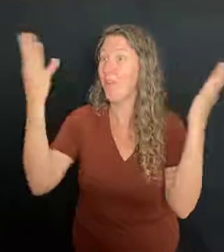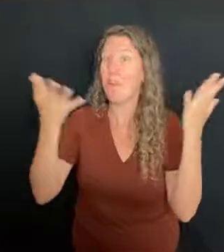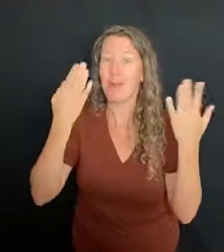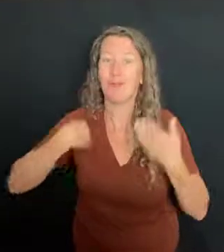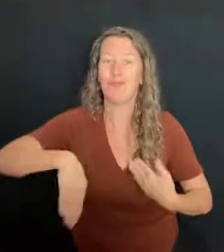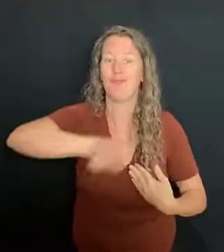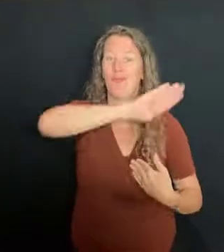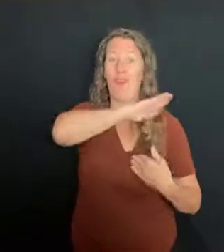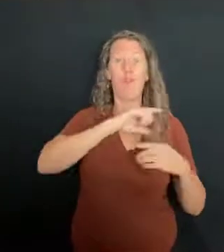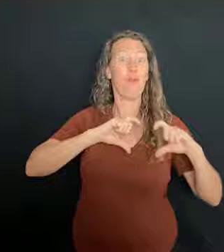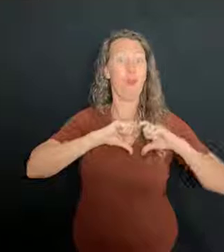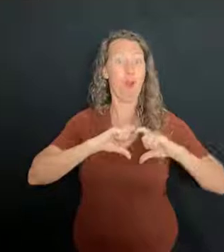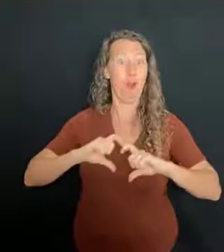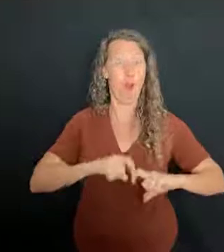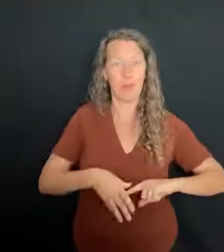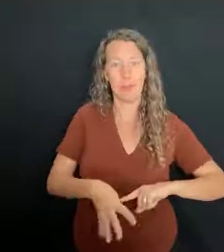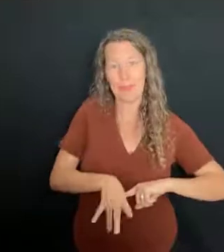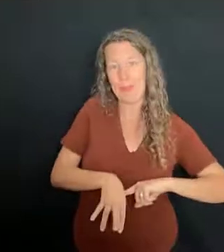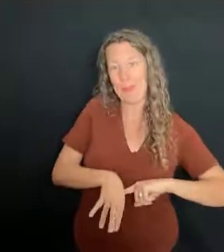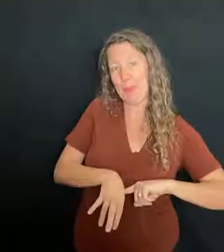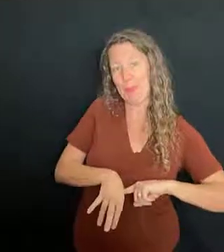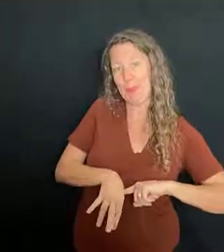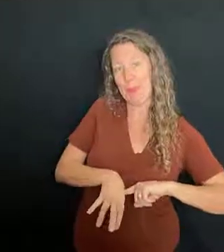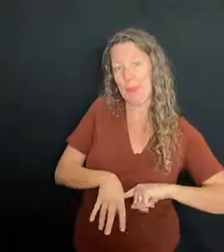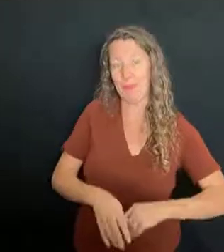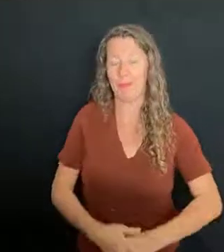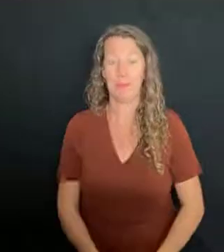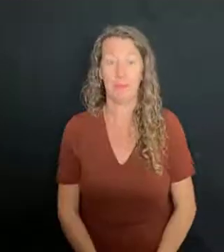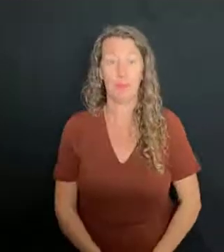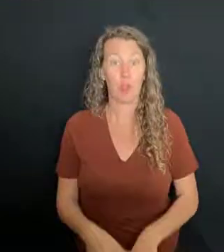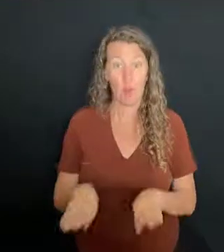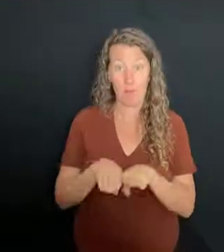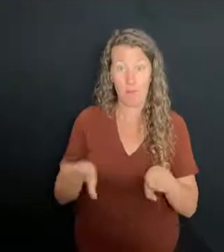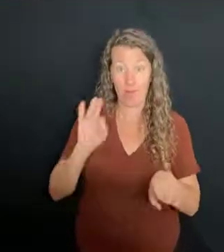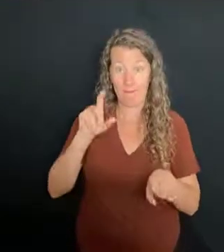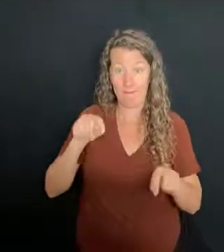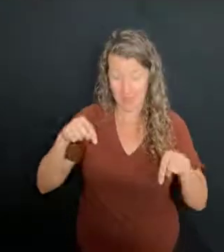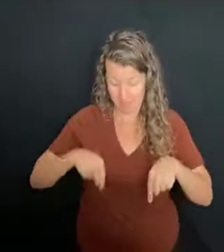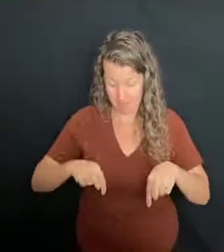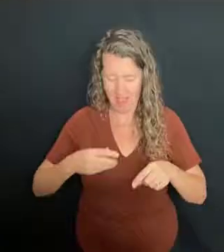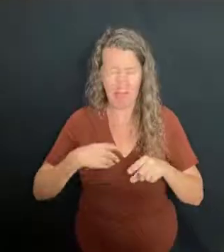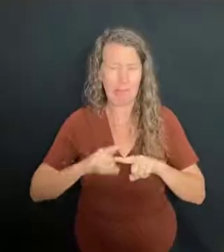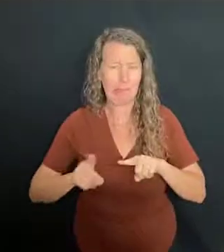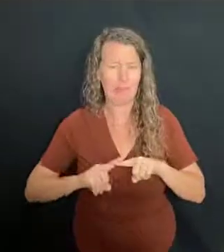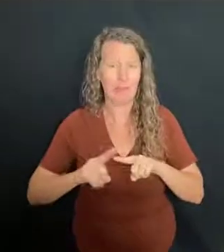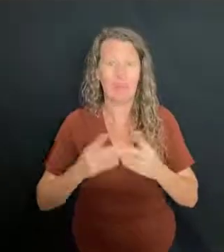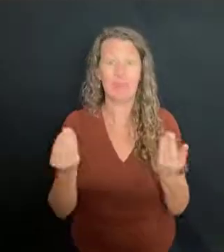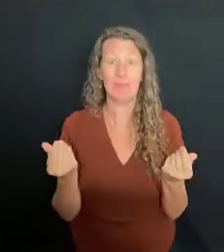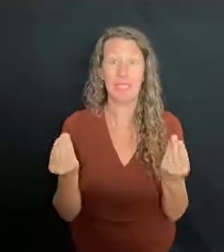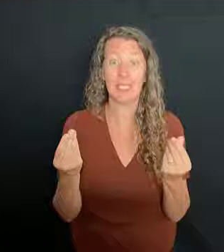and fringe cut out of the ends. On the floor near her feet lie scraps of fabric and her scissors.